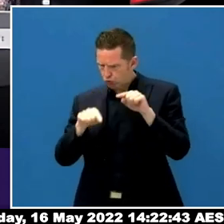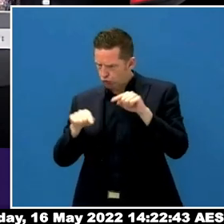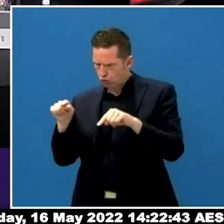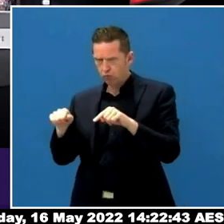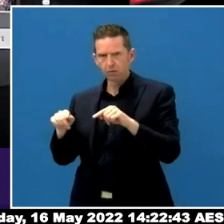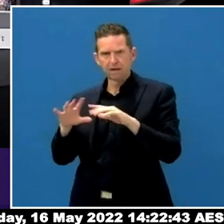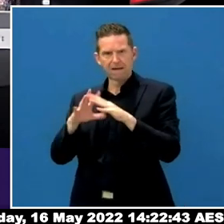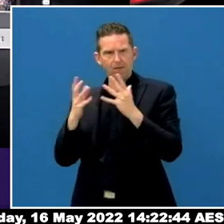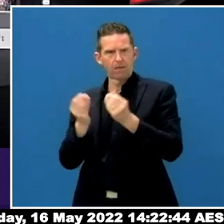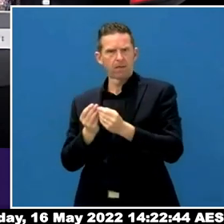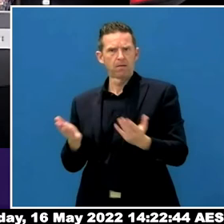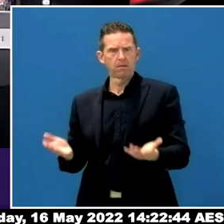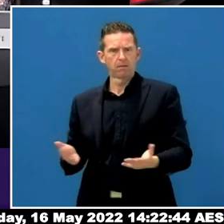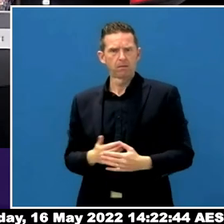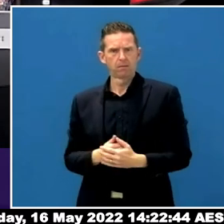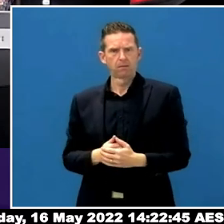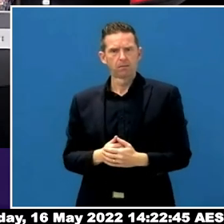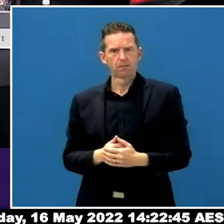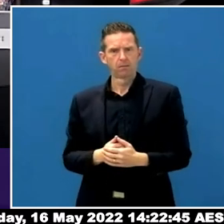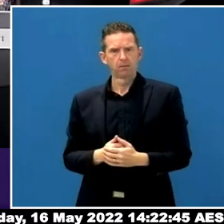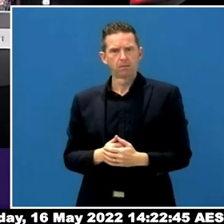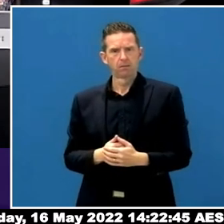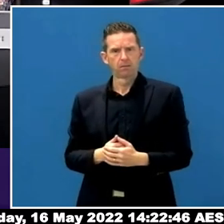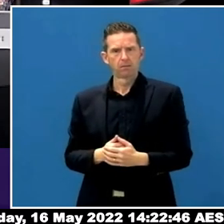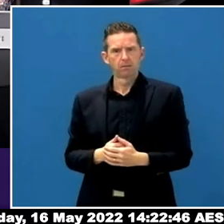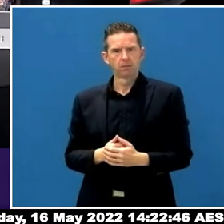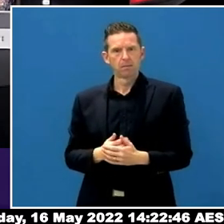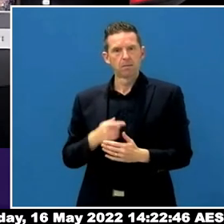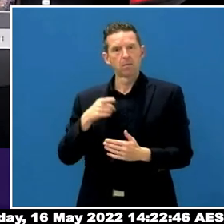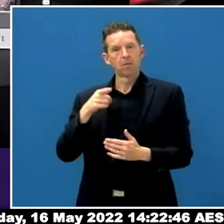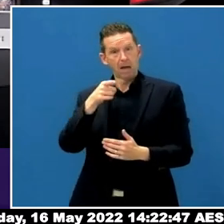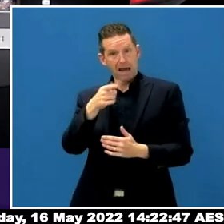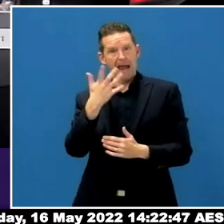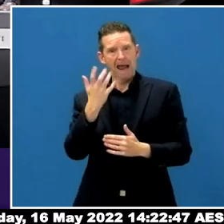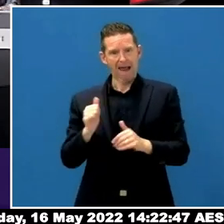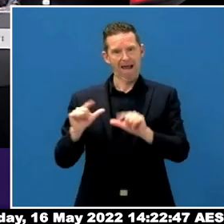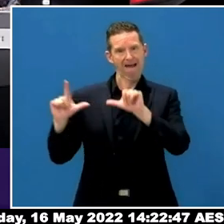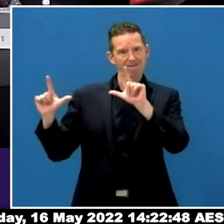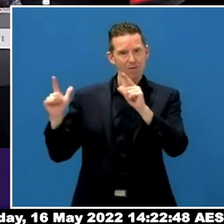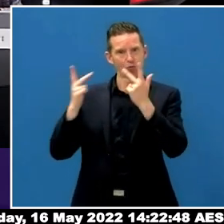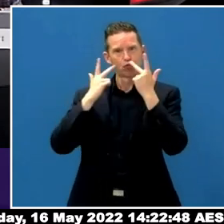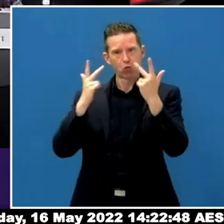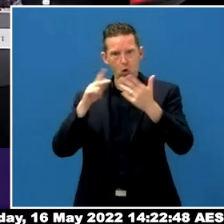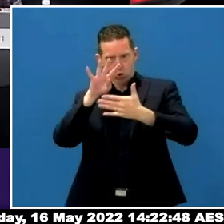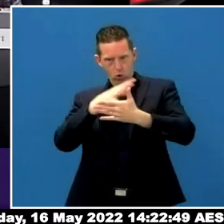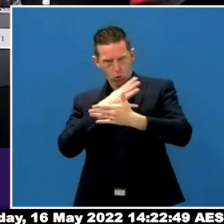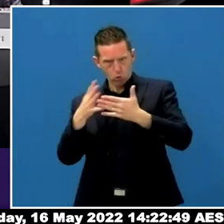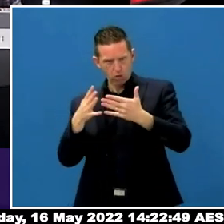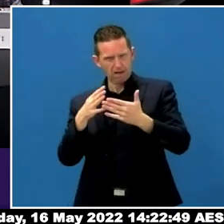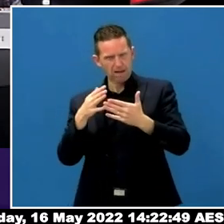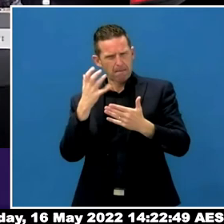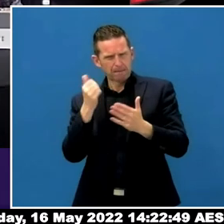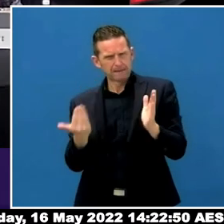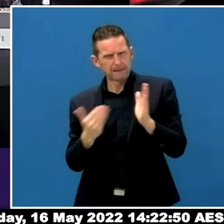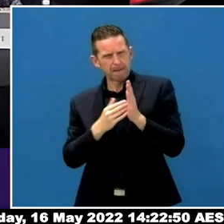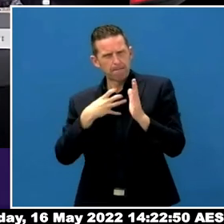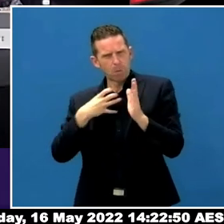we've got is a fragment of an agreement. Yes. CHAIR: There must have been an NDIS plan approved beforehand that